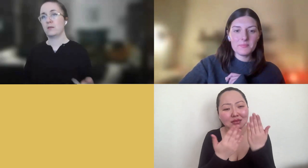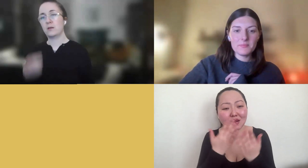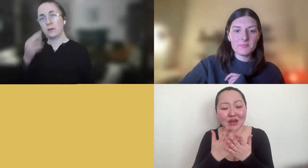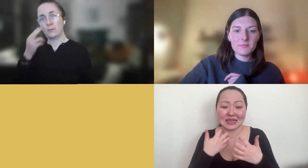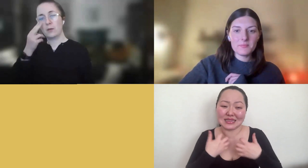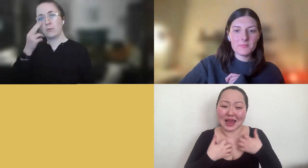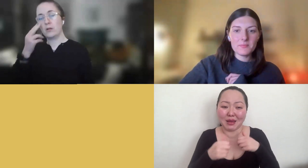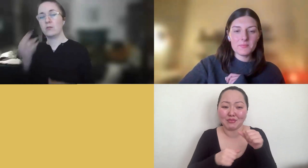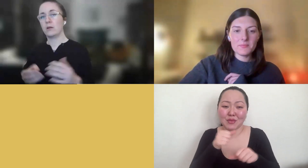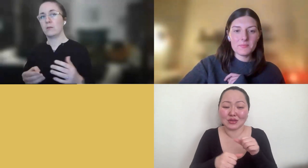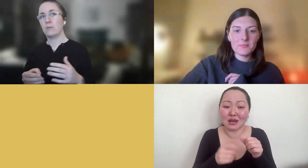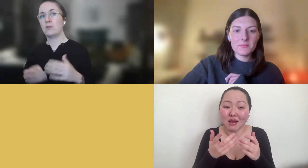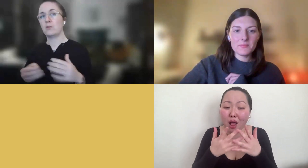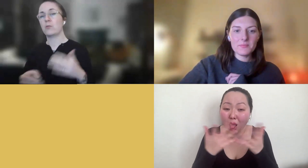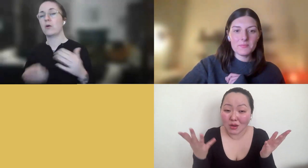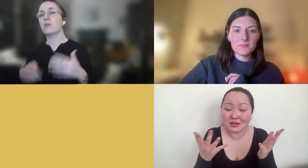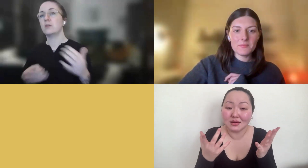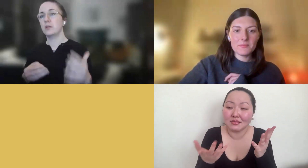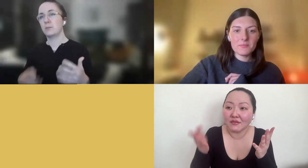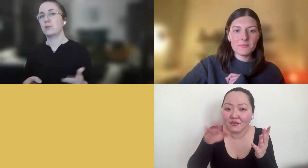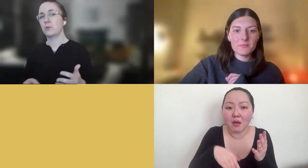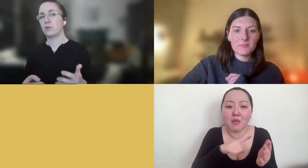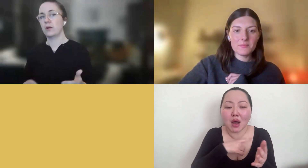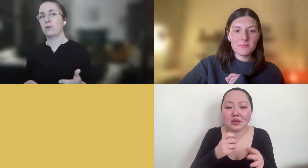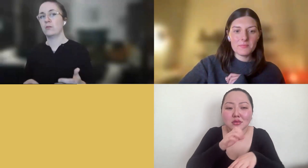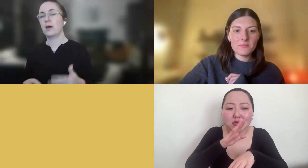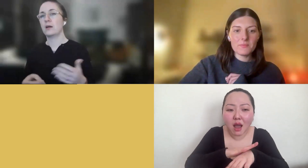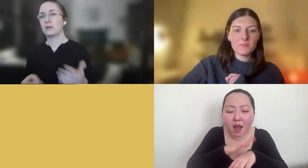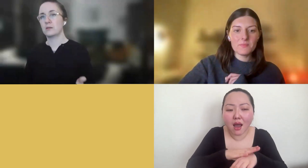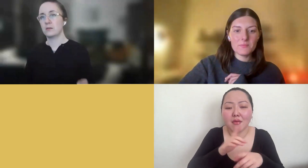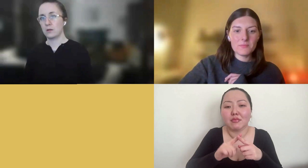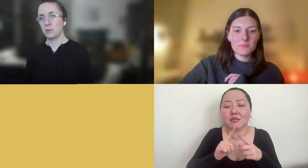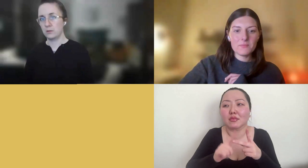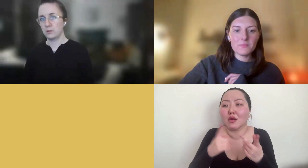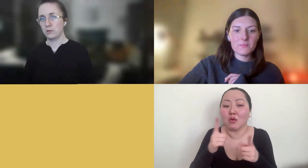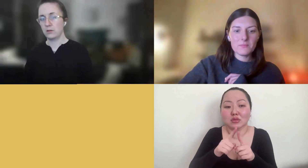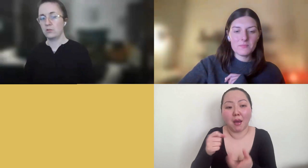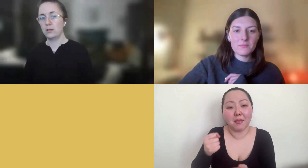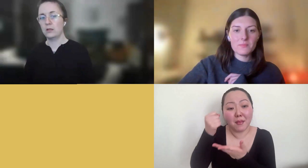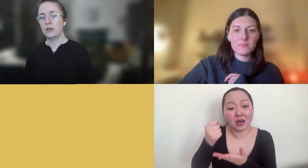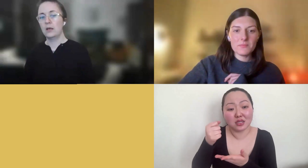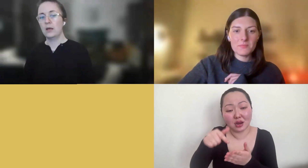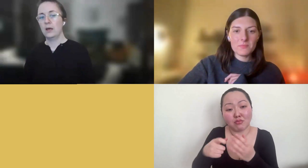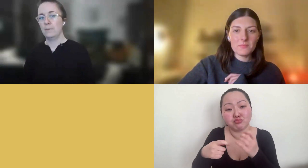taken the team and made it a priority in the budget around access and time consideration.